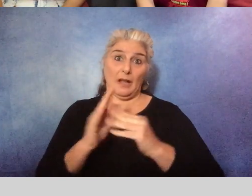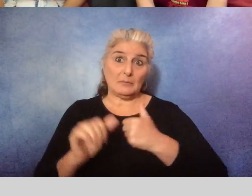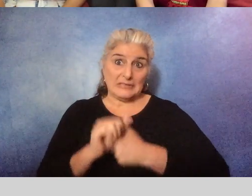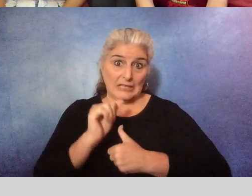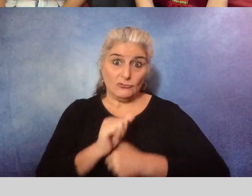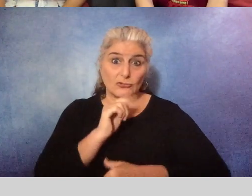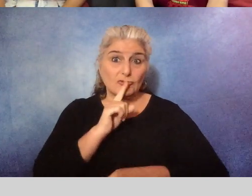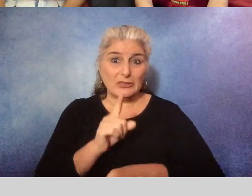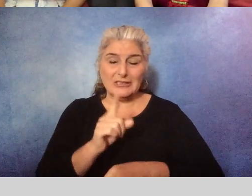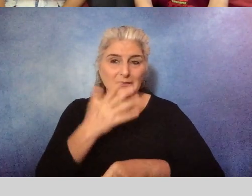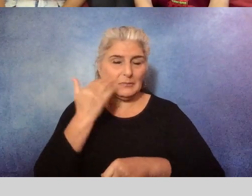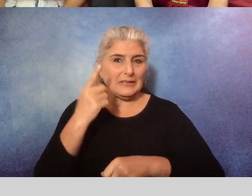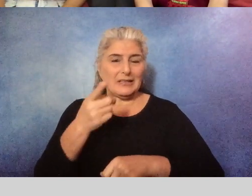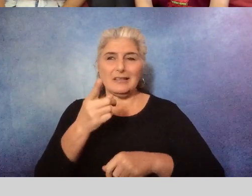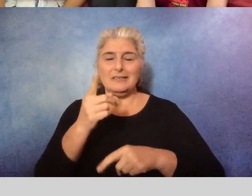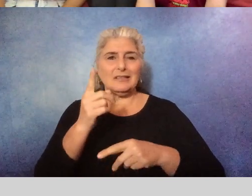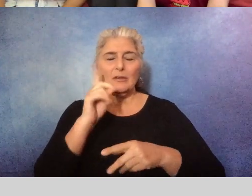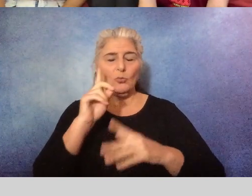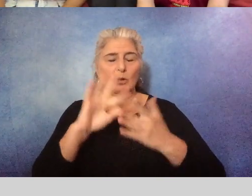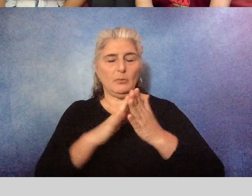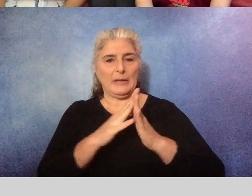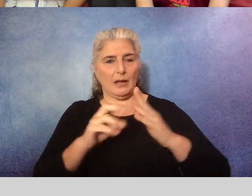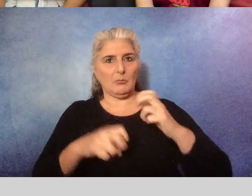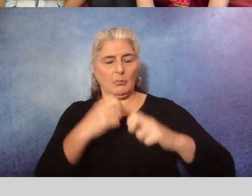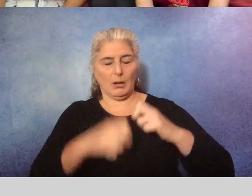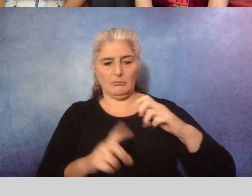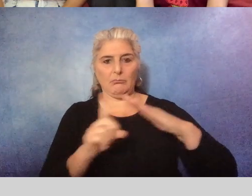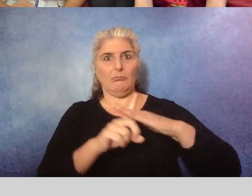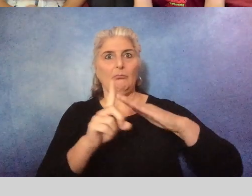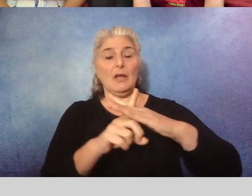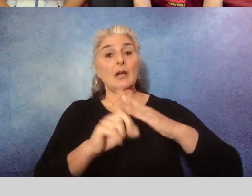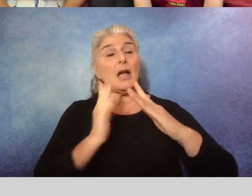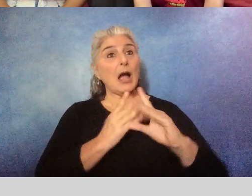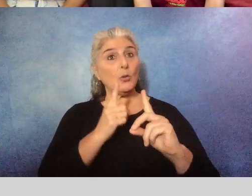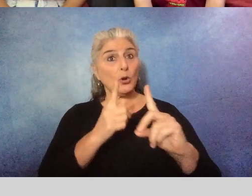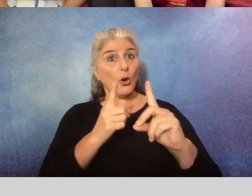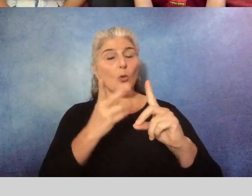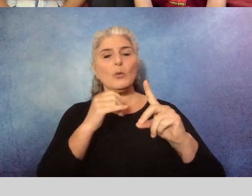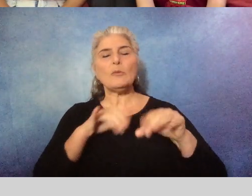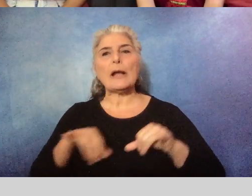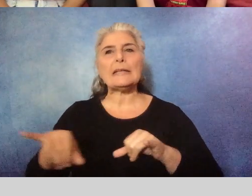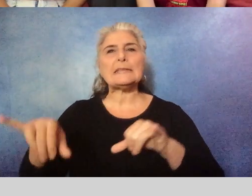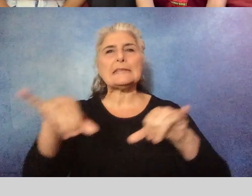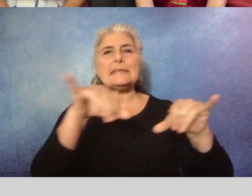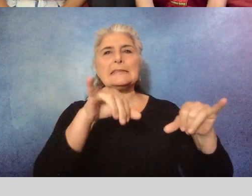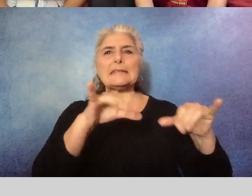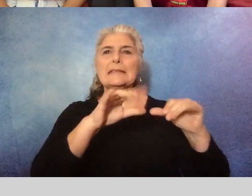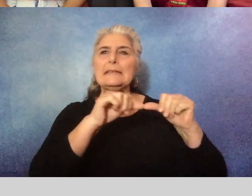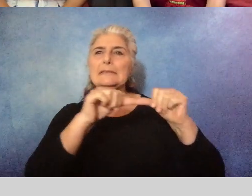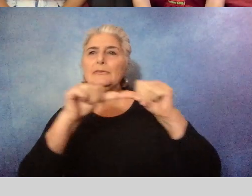because those consistency things that we're looking for will not be there.